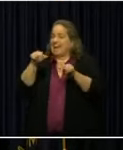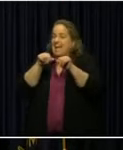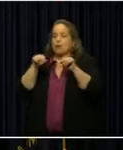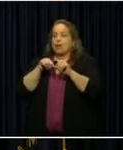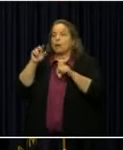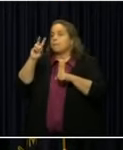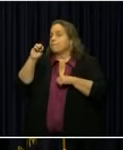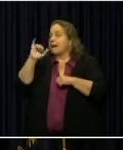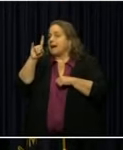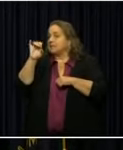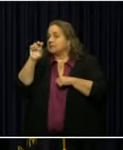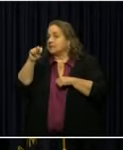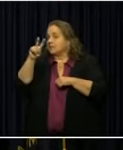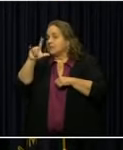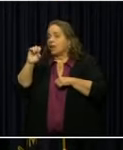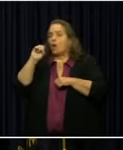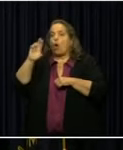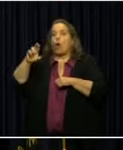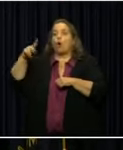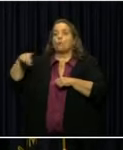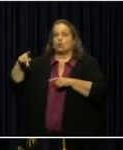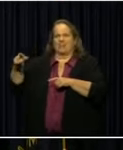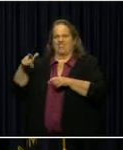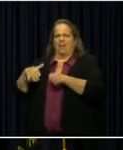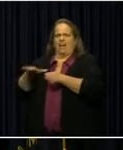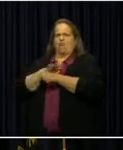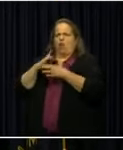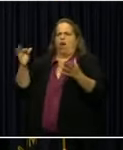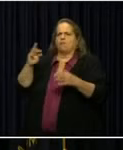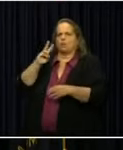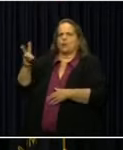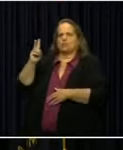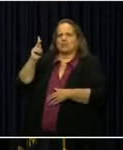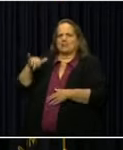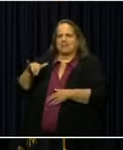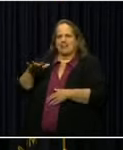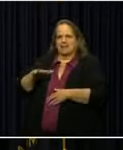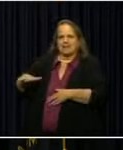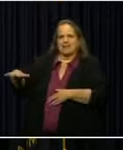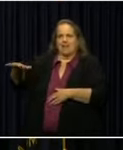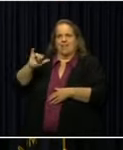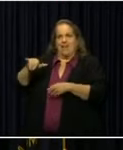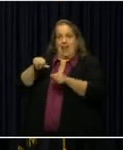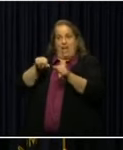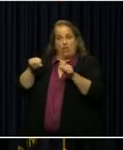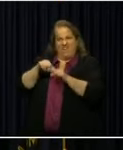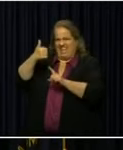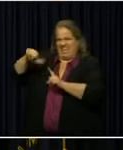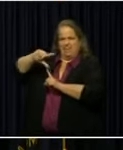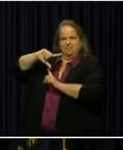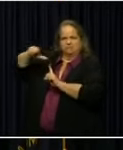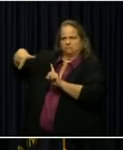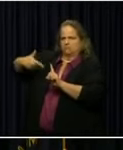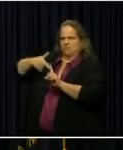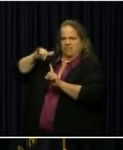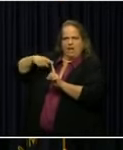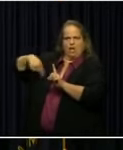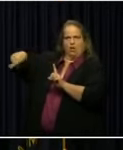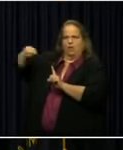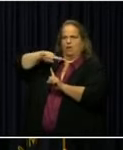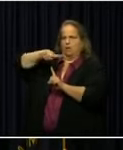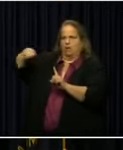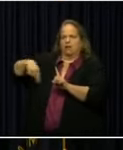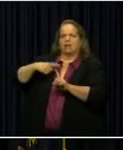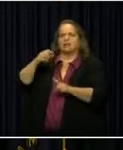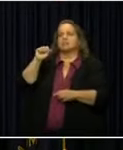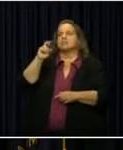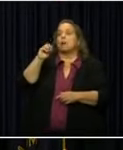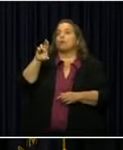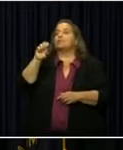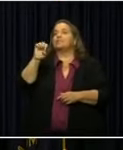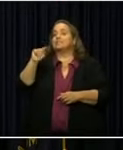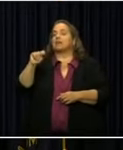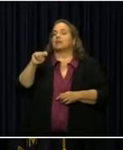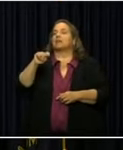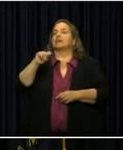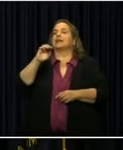JUST FED DURING THE MONTH OF